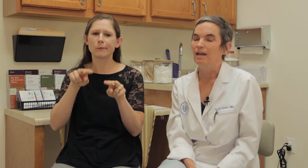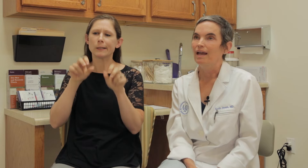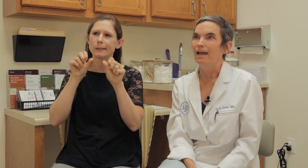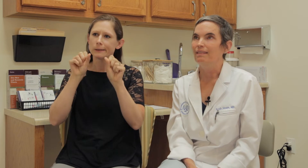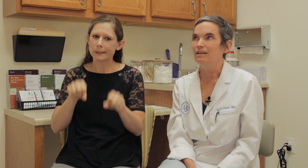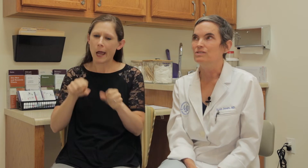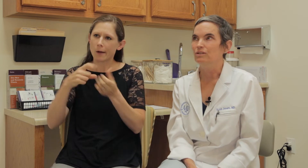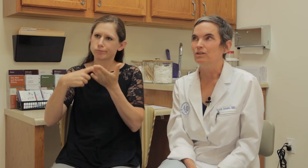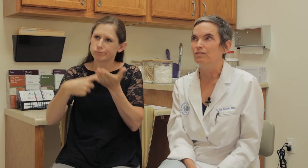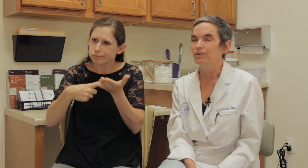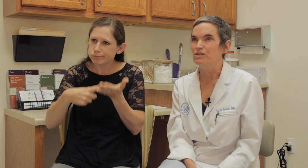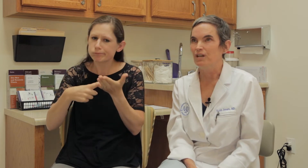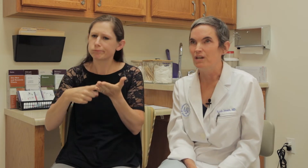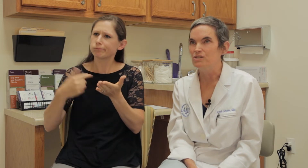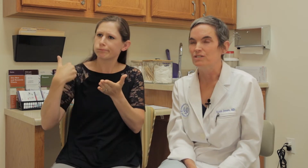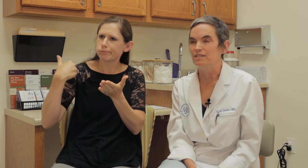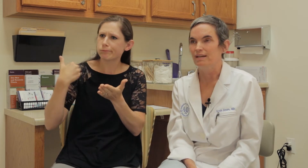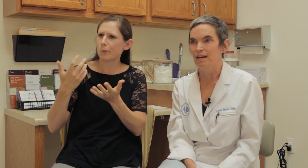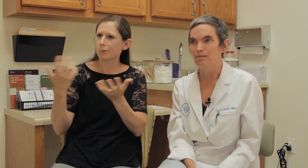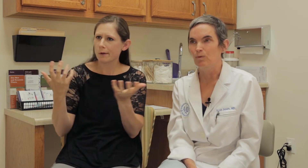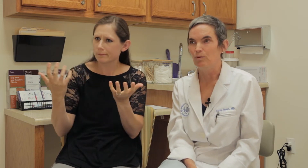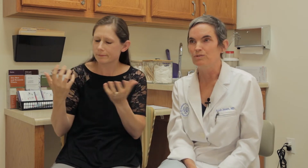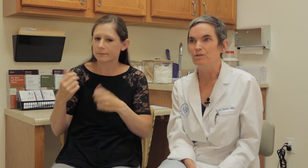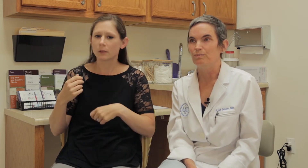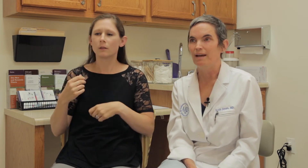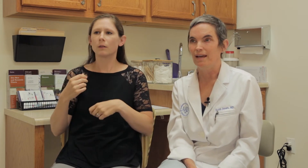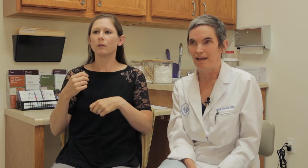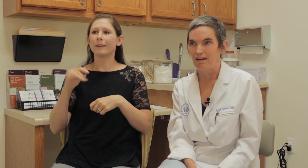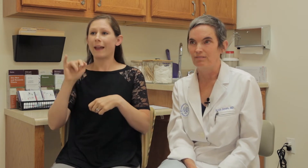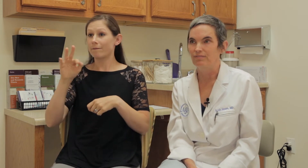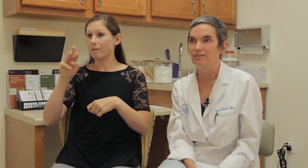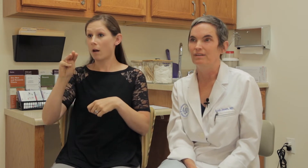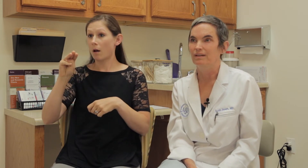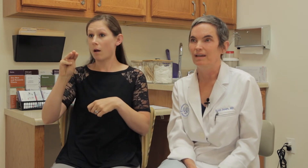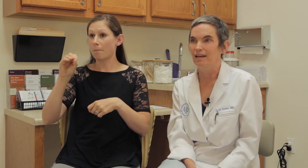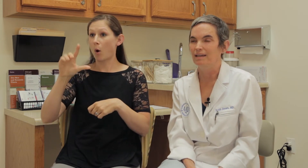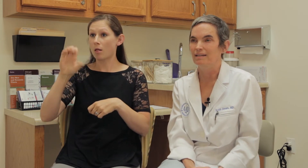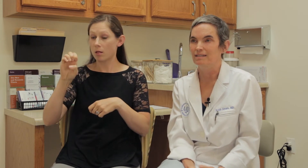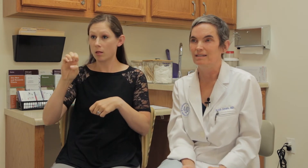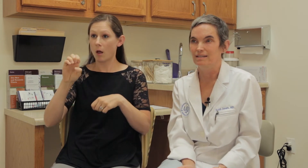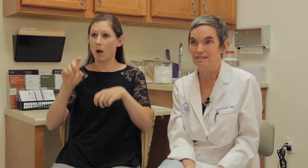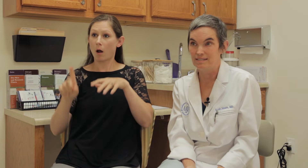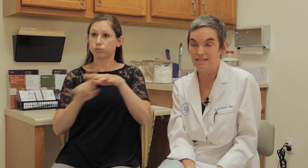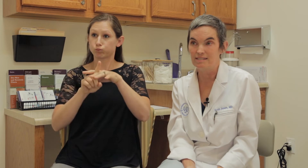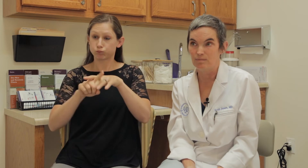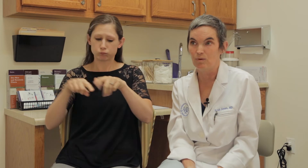And then to look for changes in any moles that you might have and to see someone